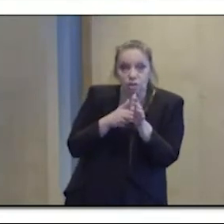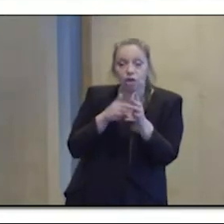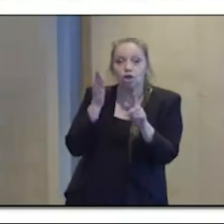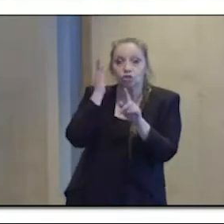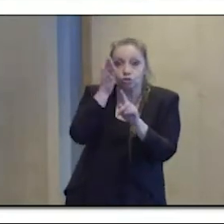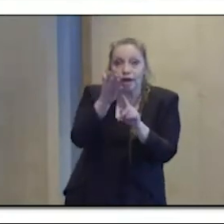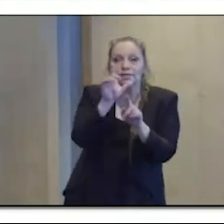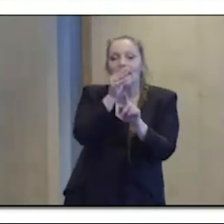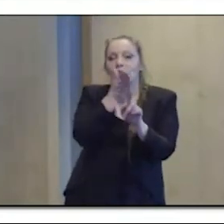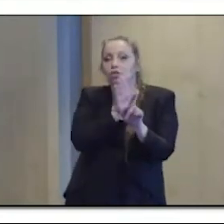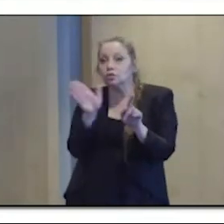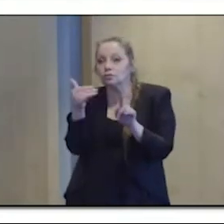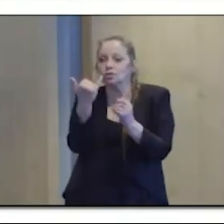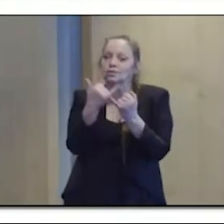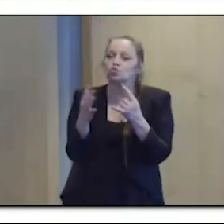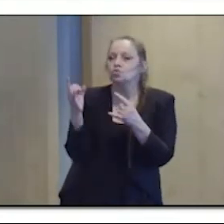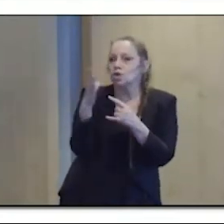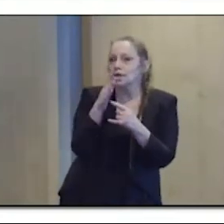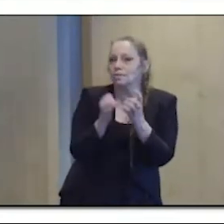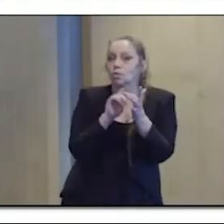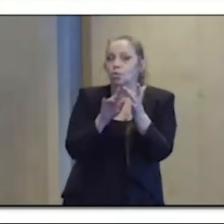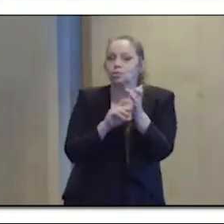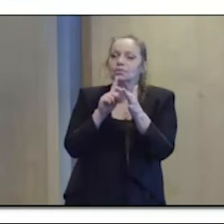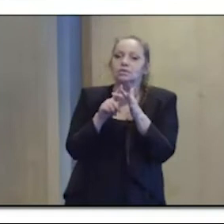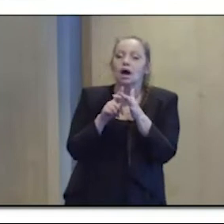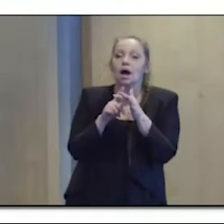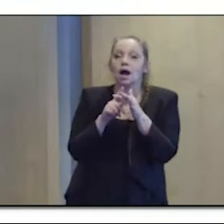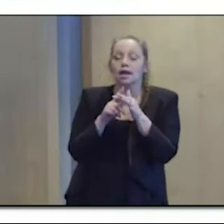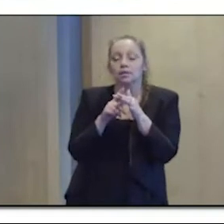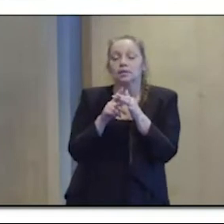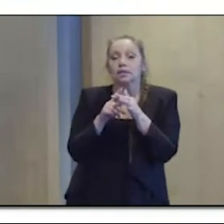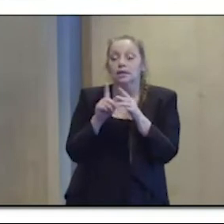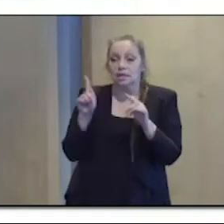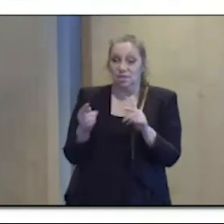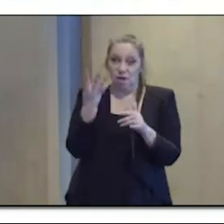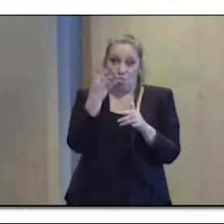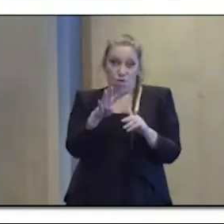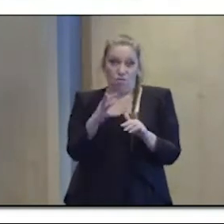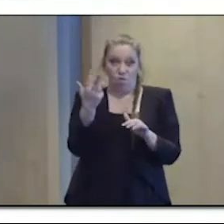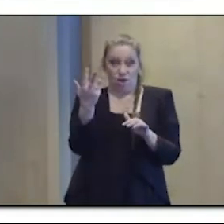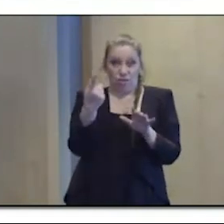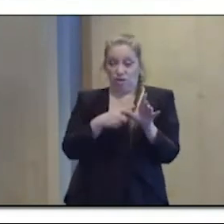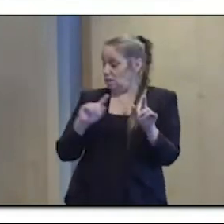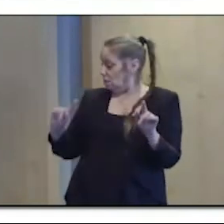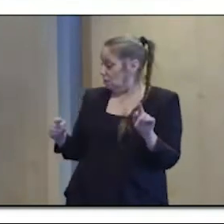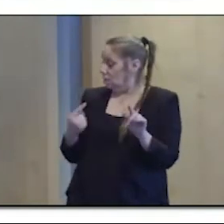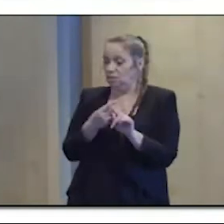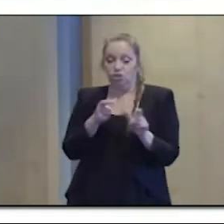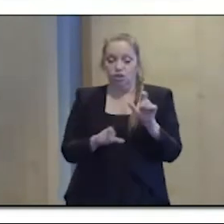very important site it's quietly beavering away and has been for 43 years scientists at CSIRO